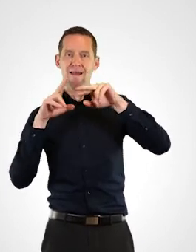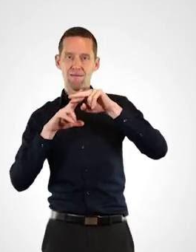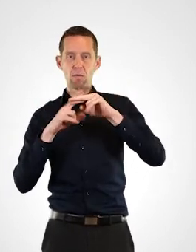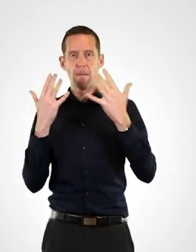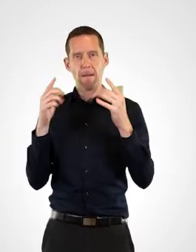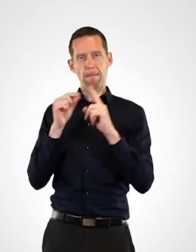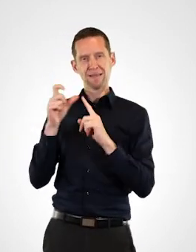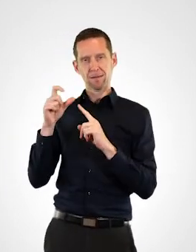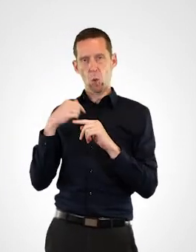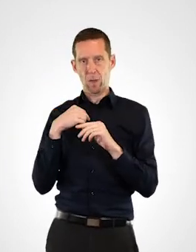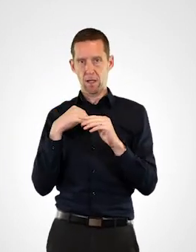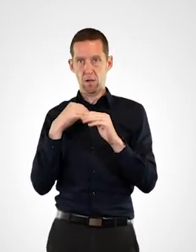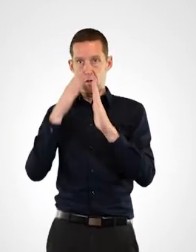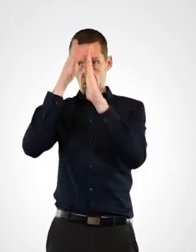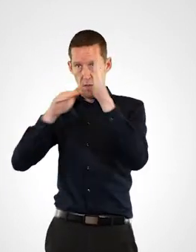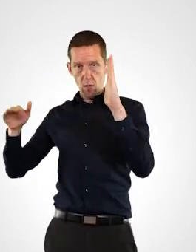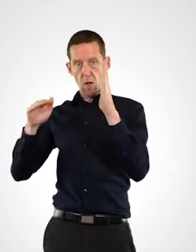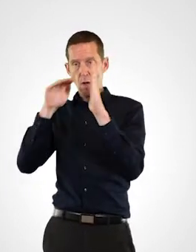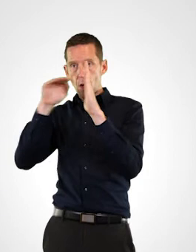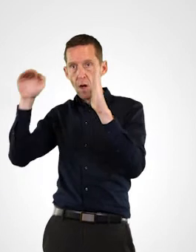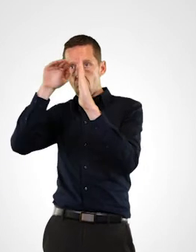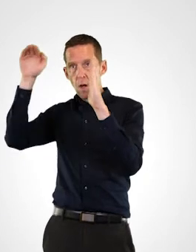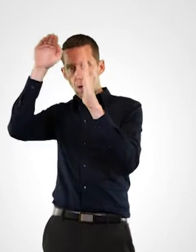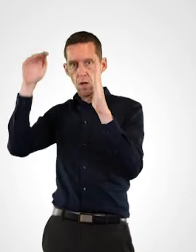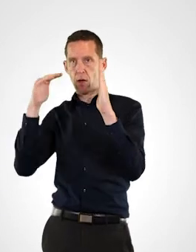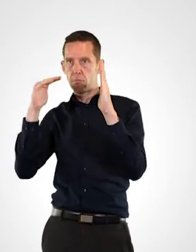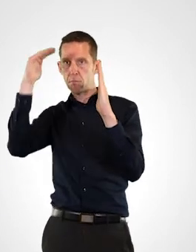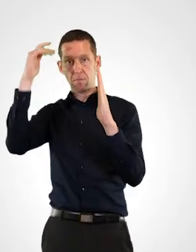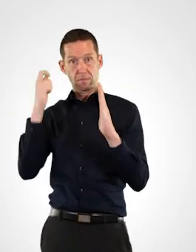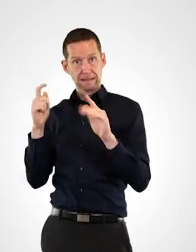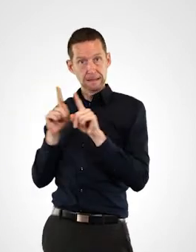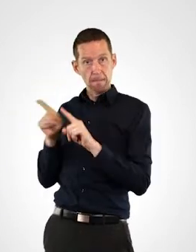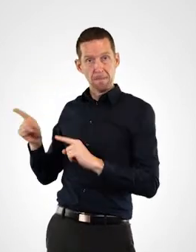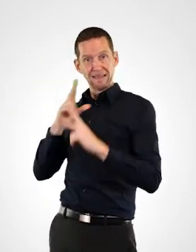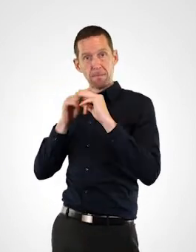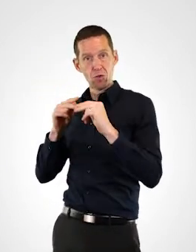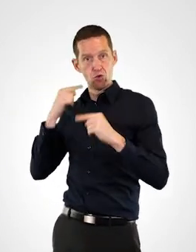of the child's sample at each interval belonged in that category as speech-like,